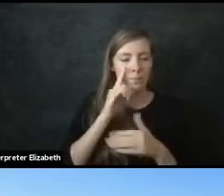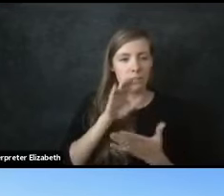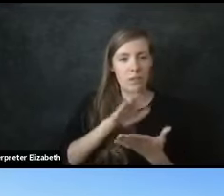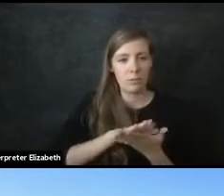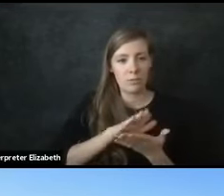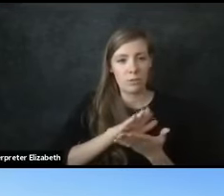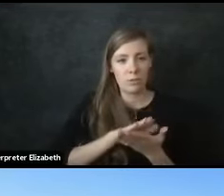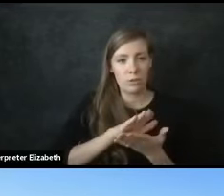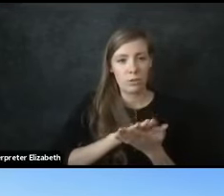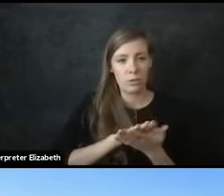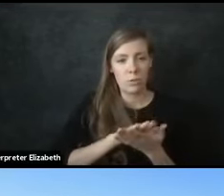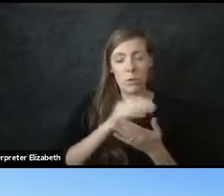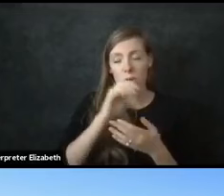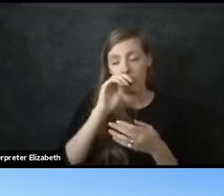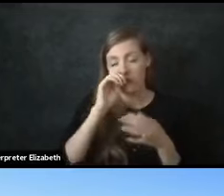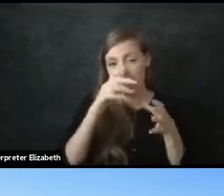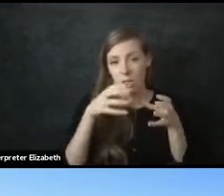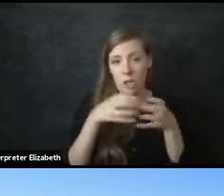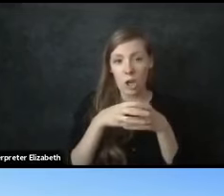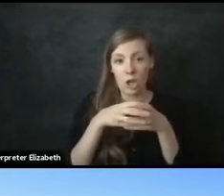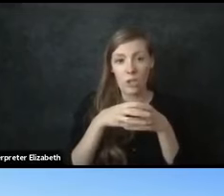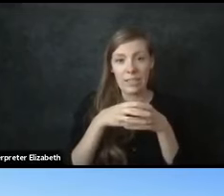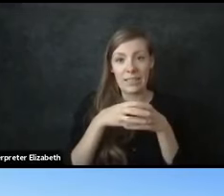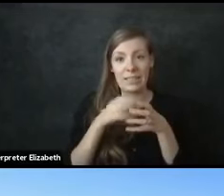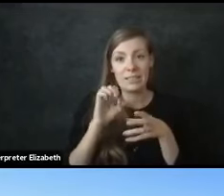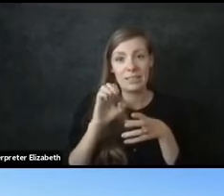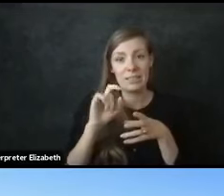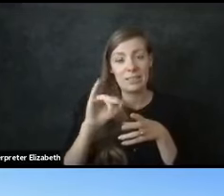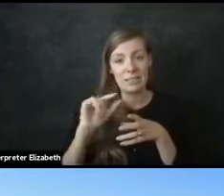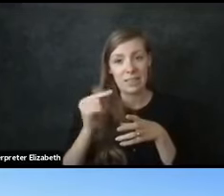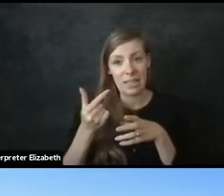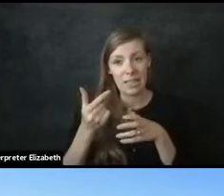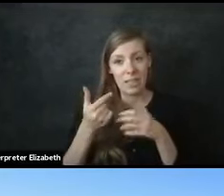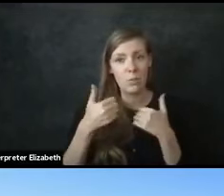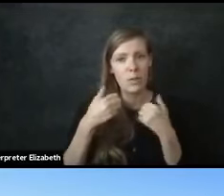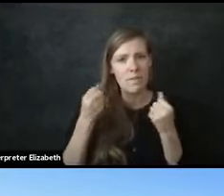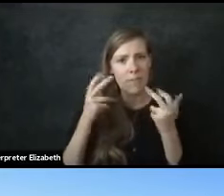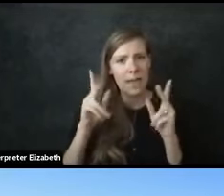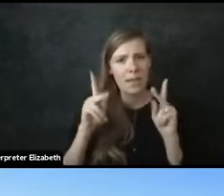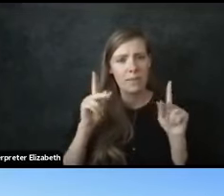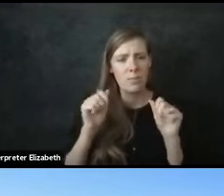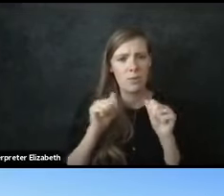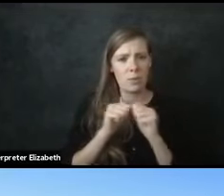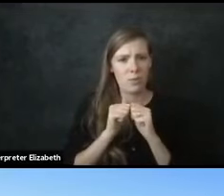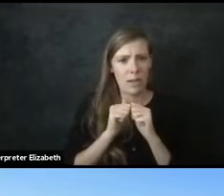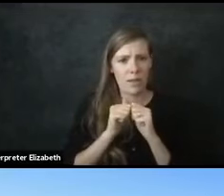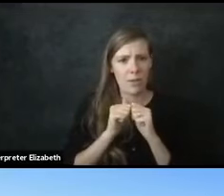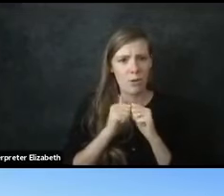a congregate setting where you have a lot of people together. And we're trying to take the greatest